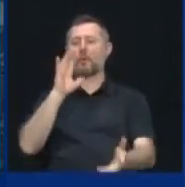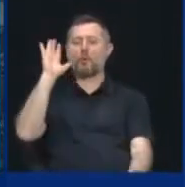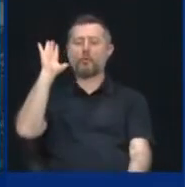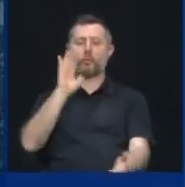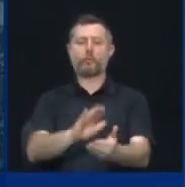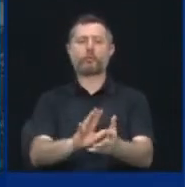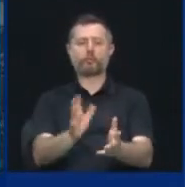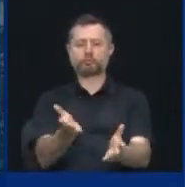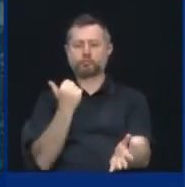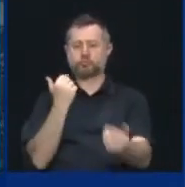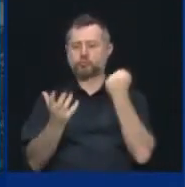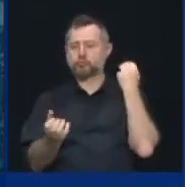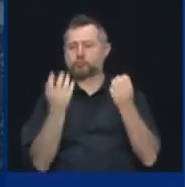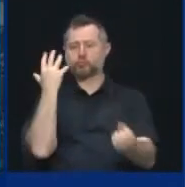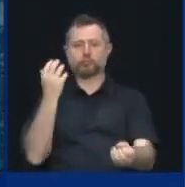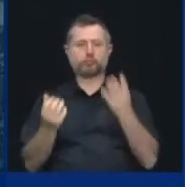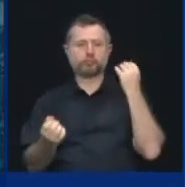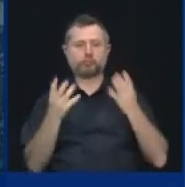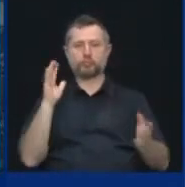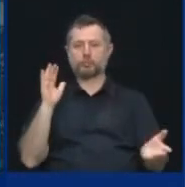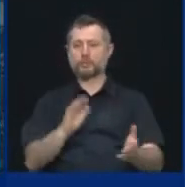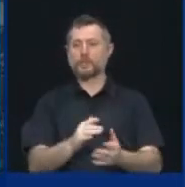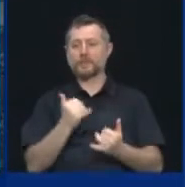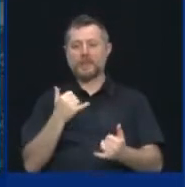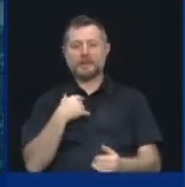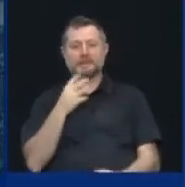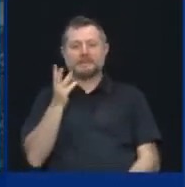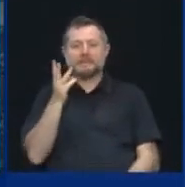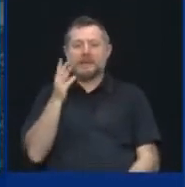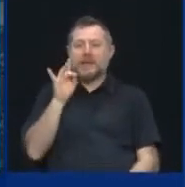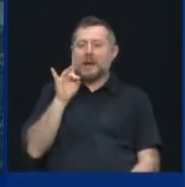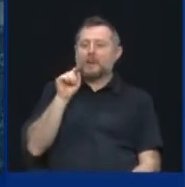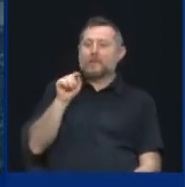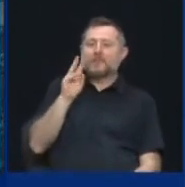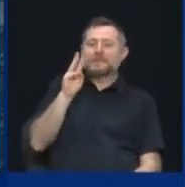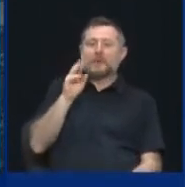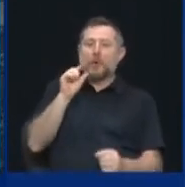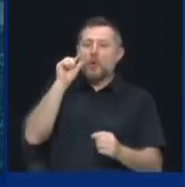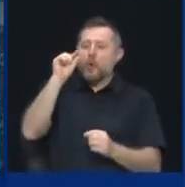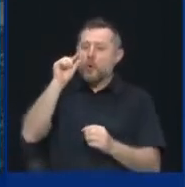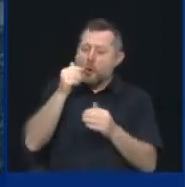OF THIS STATE WE CAN RELAX VIRTUALLY ALL RESTRICTIONS.